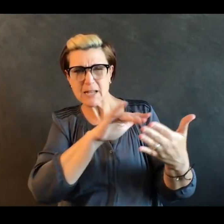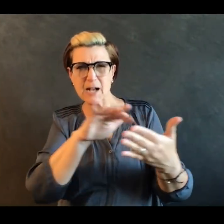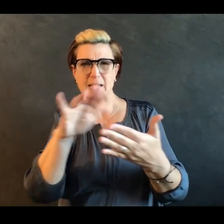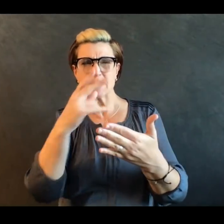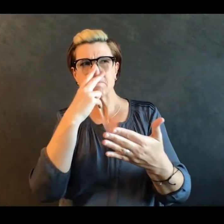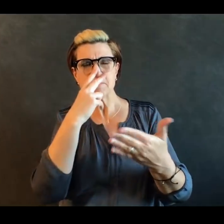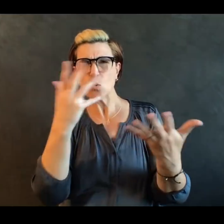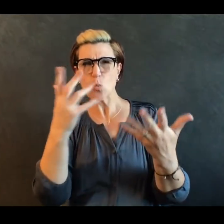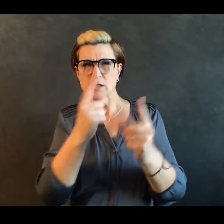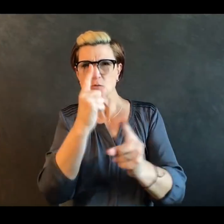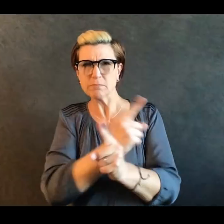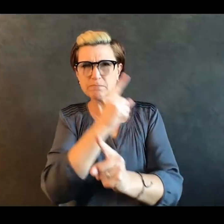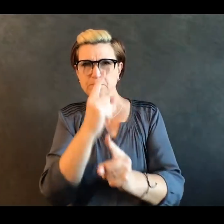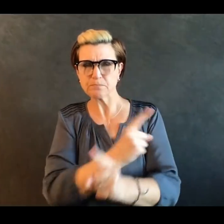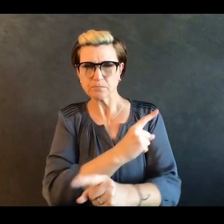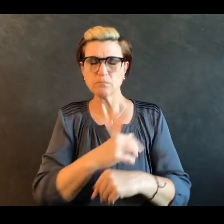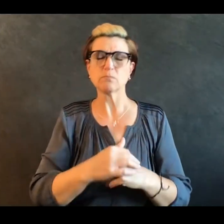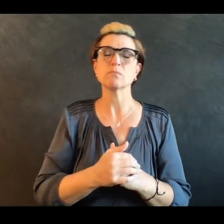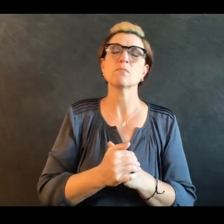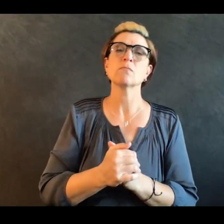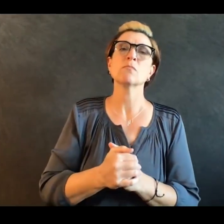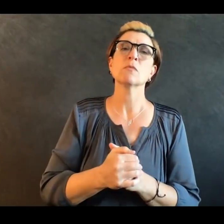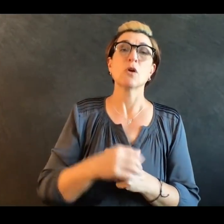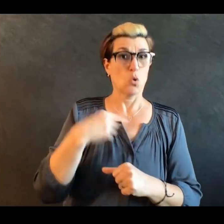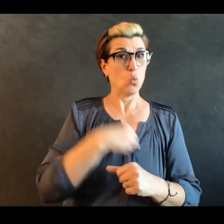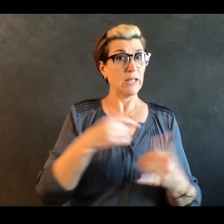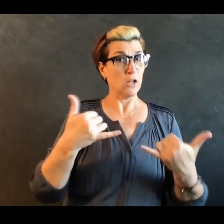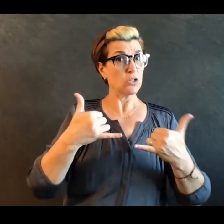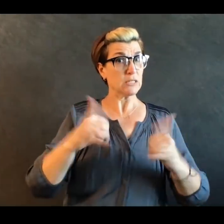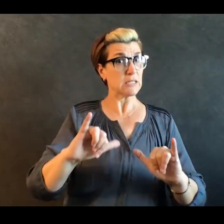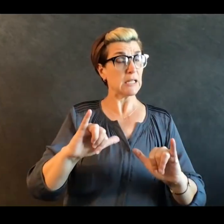and we are remaining concerned and we've been having discussions with Rhode